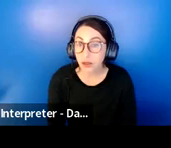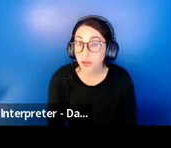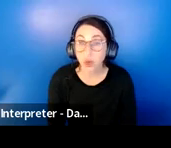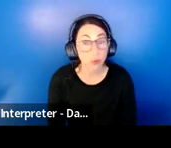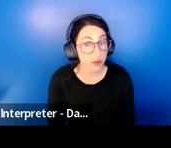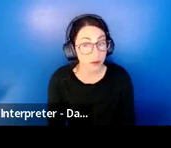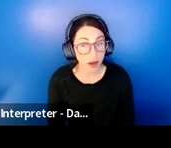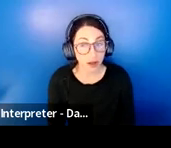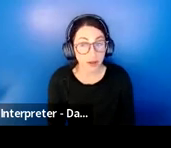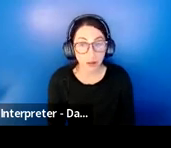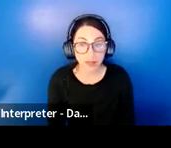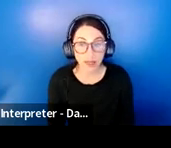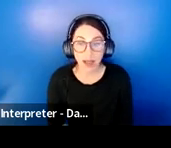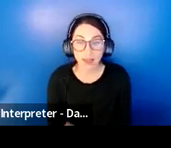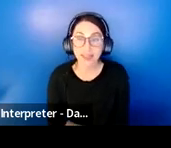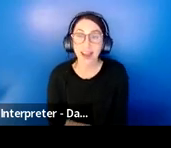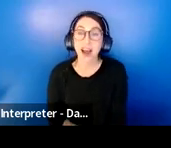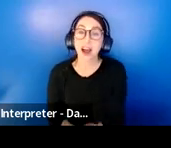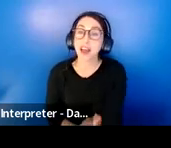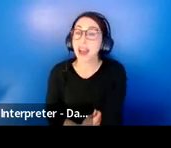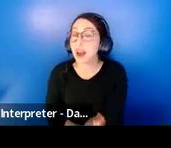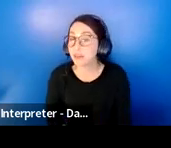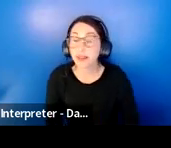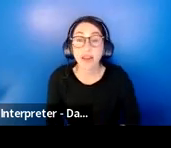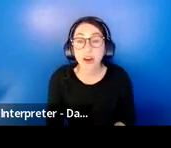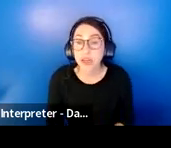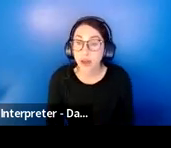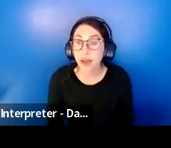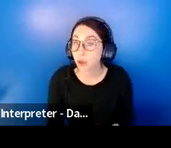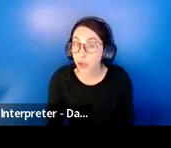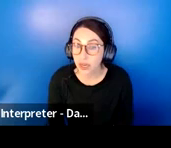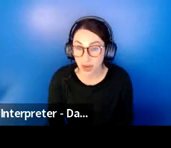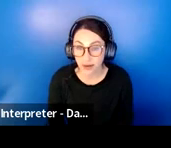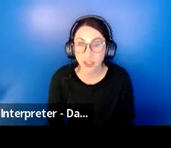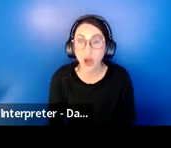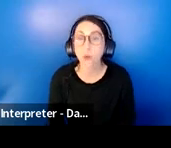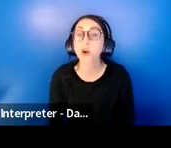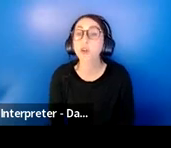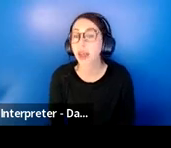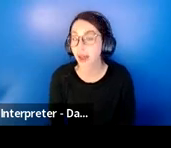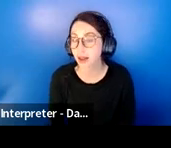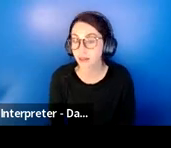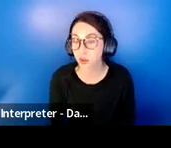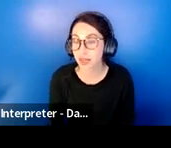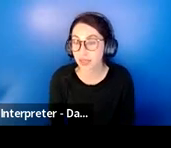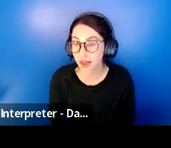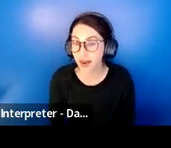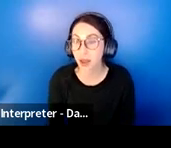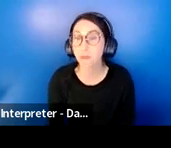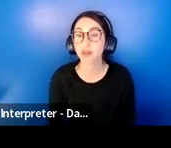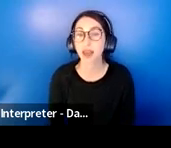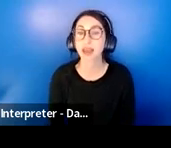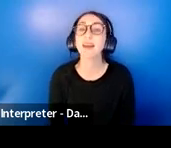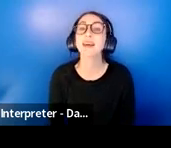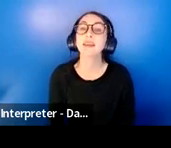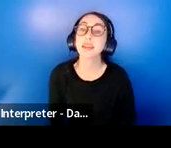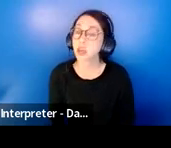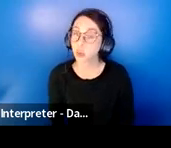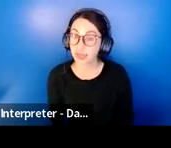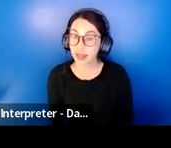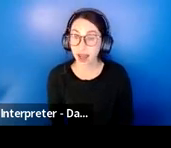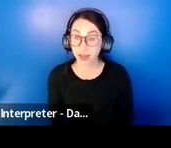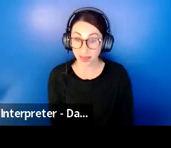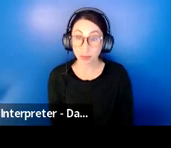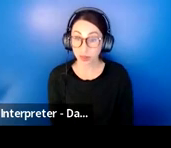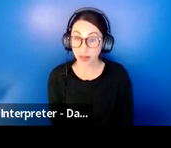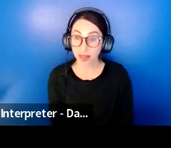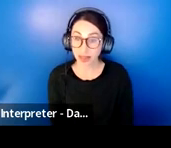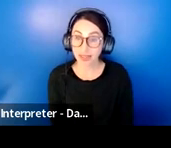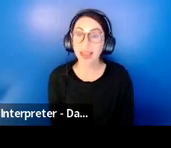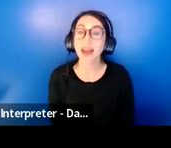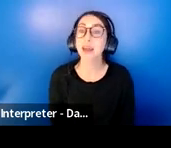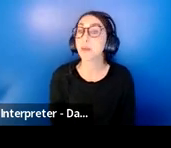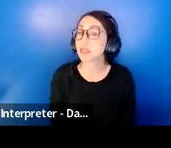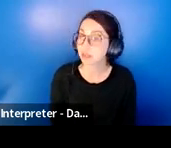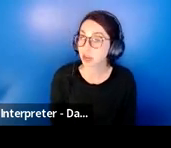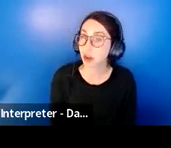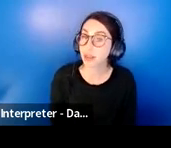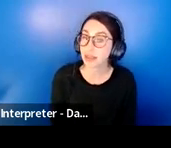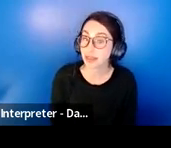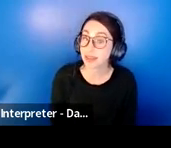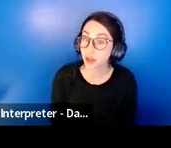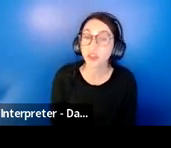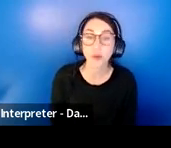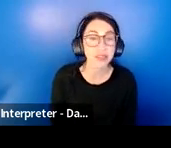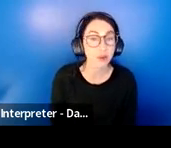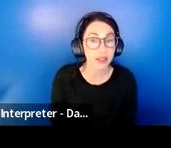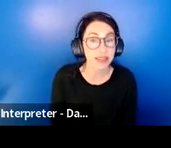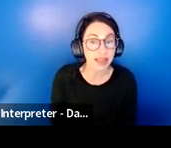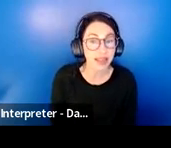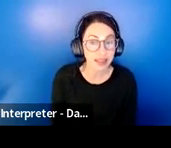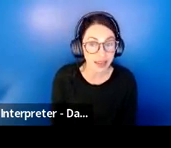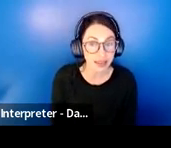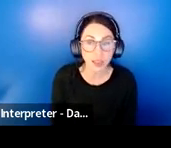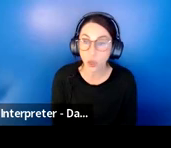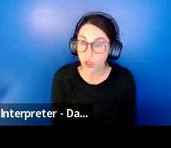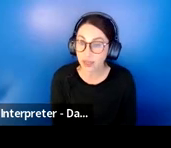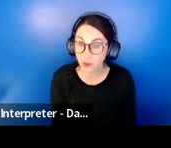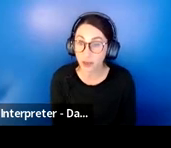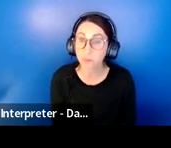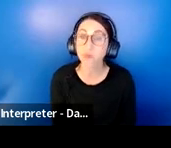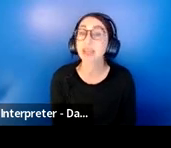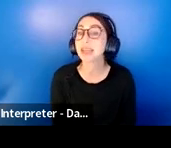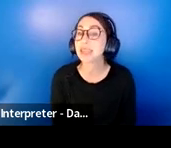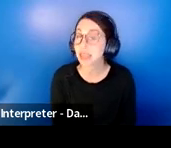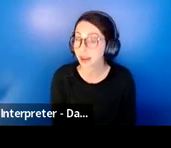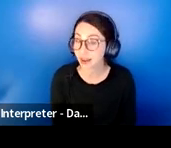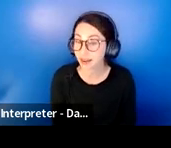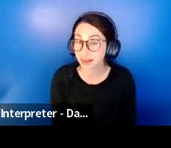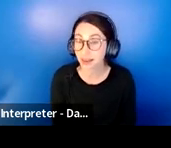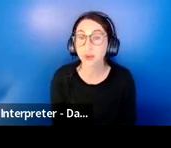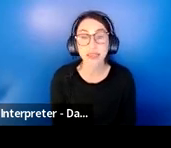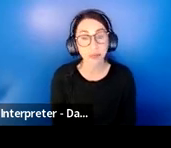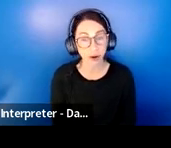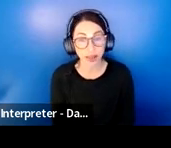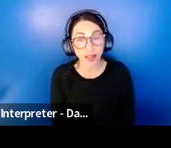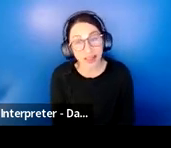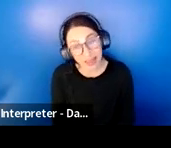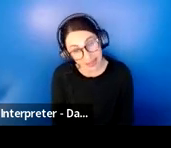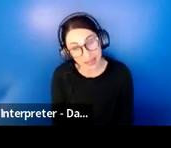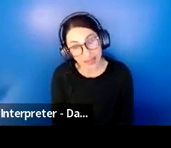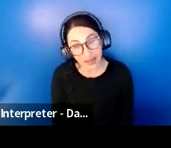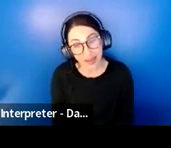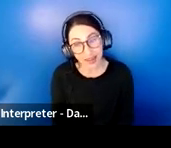ASL Interpreter - Danielle: So believe it or not, some signs vary depending on location. So birthday I'll give you this sign "birthday". Here we say that birthday like this, and in Pennsylvania, on the East coast you might see birthday signed like this. So it looks differently in Indiana. You might see birthday like this.